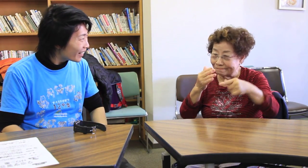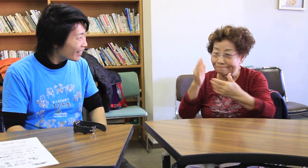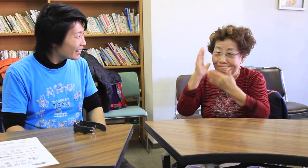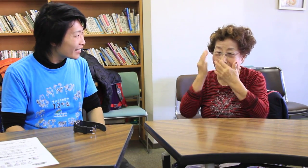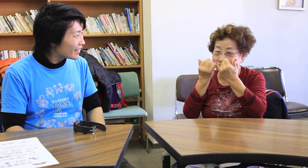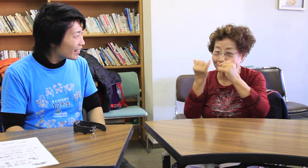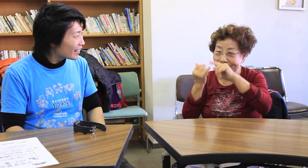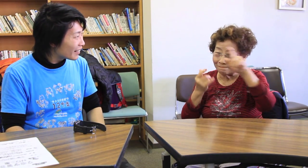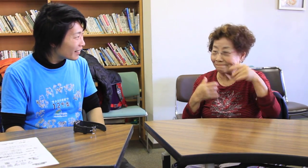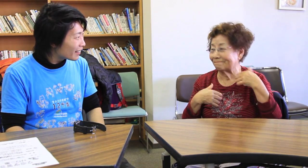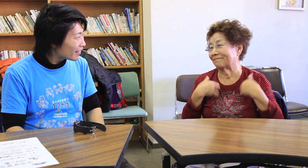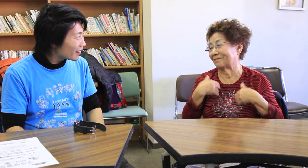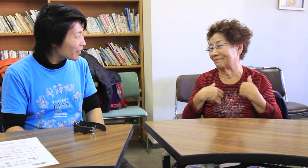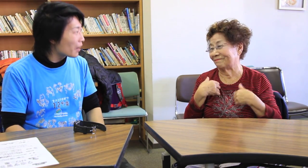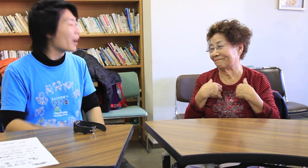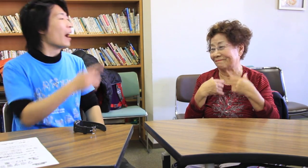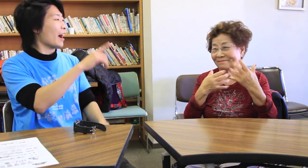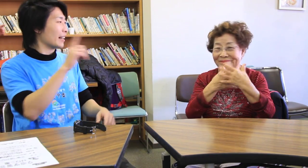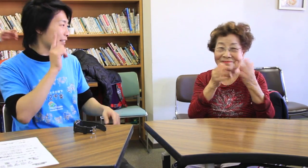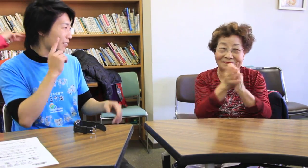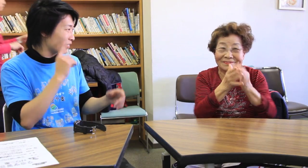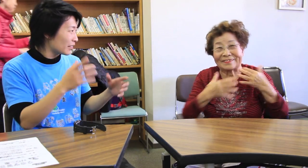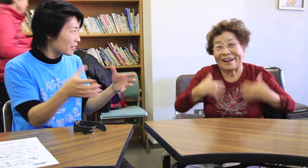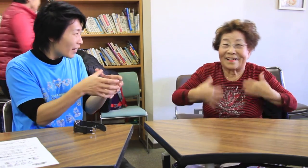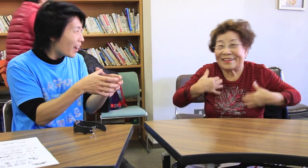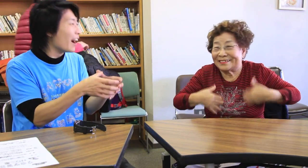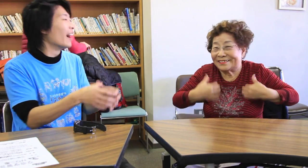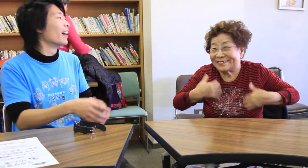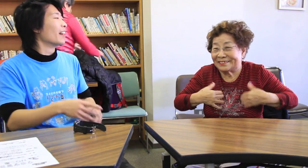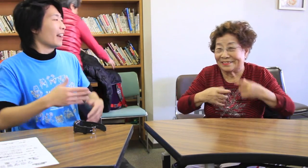But it made us happy to be with our teachers and friends.